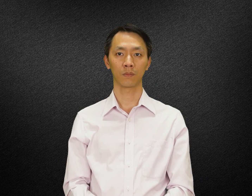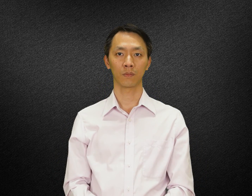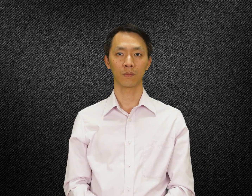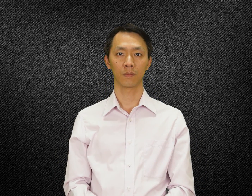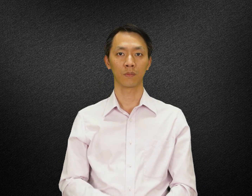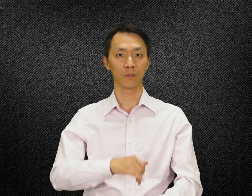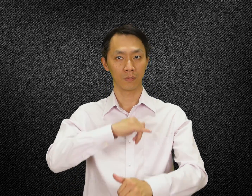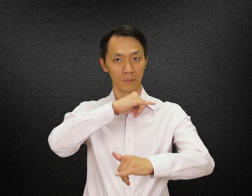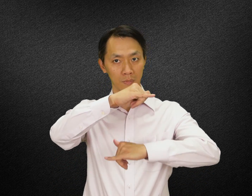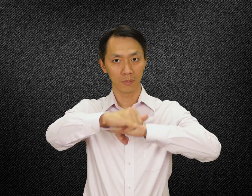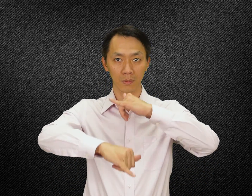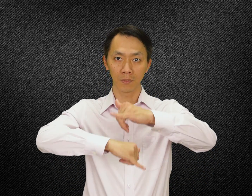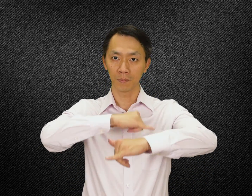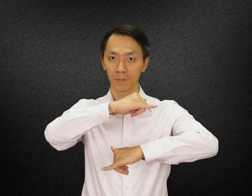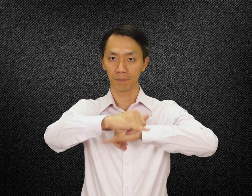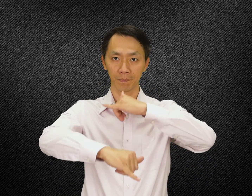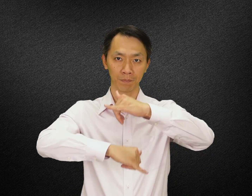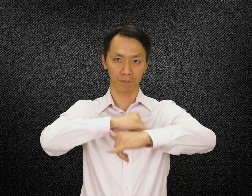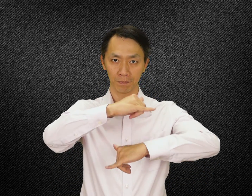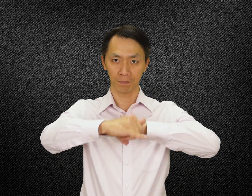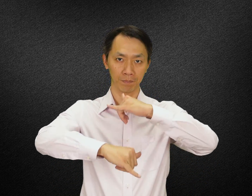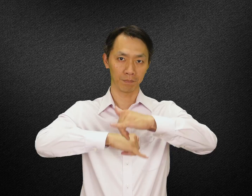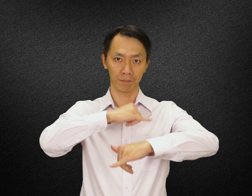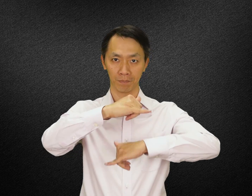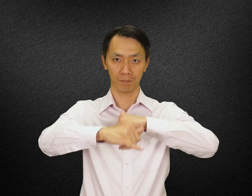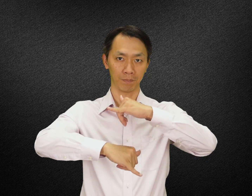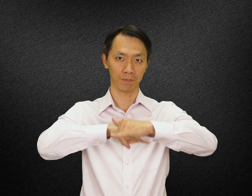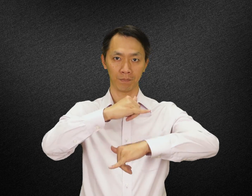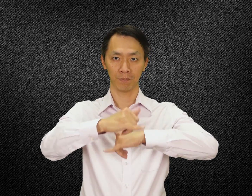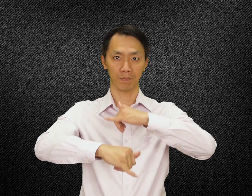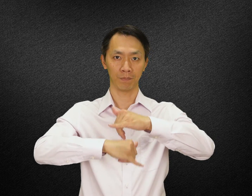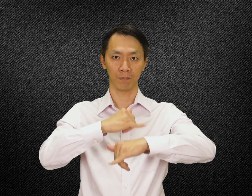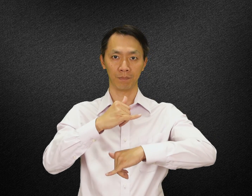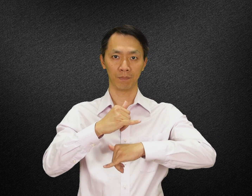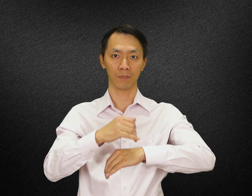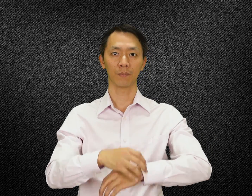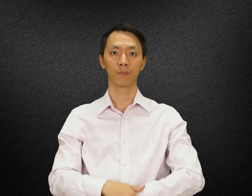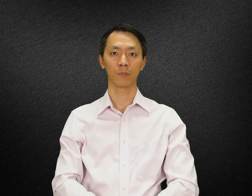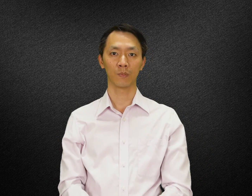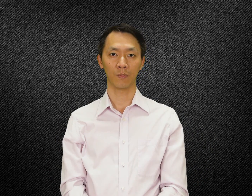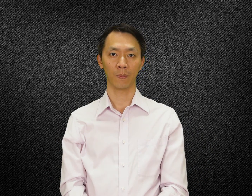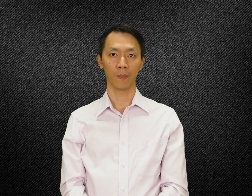live / living